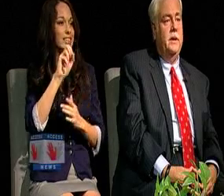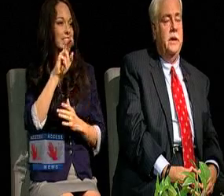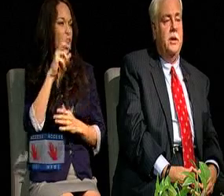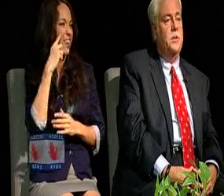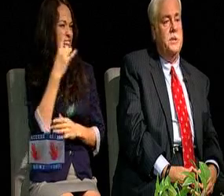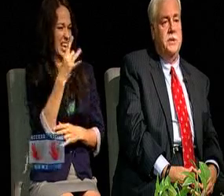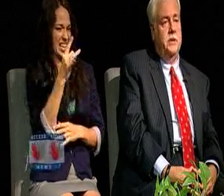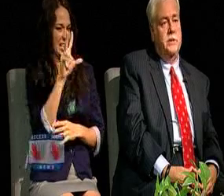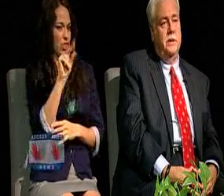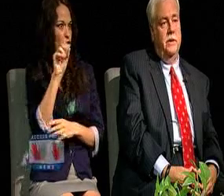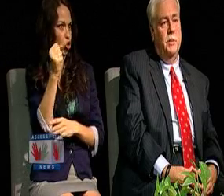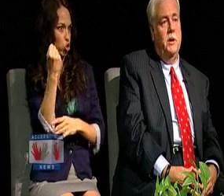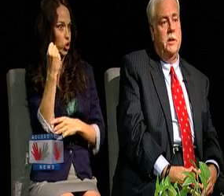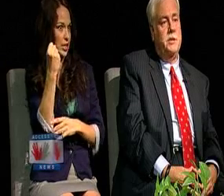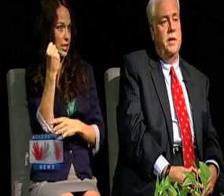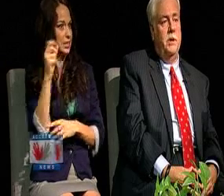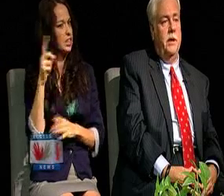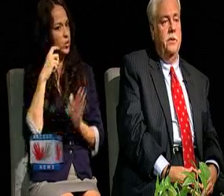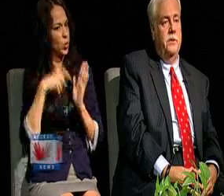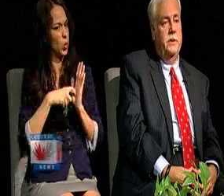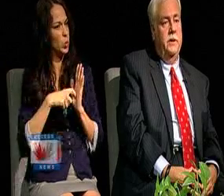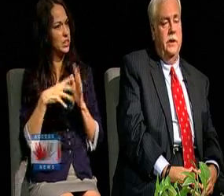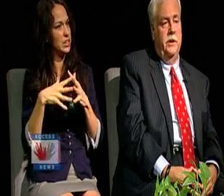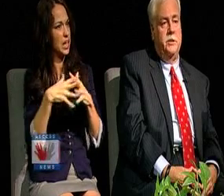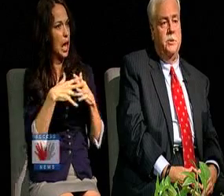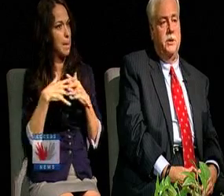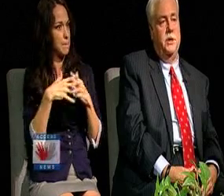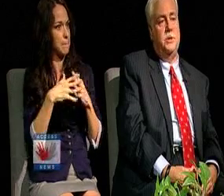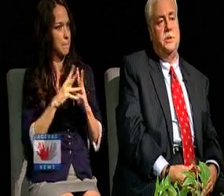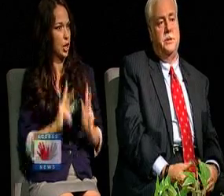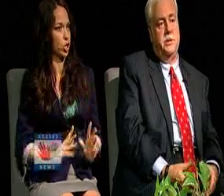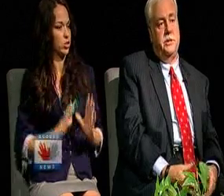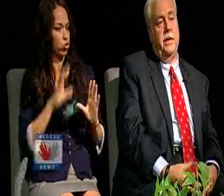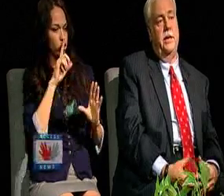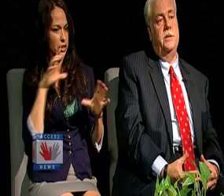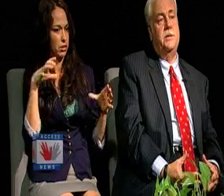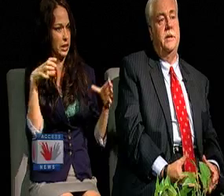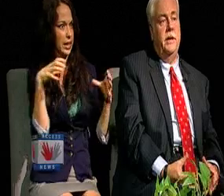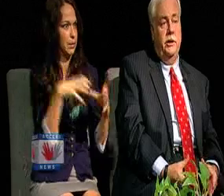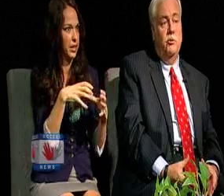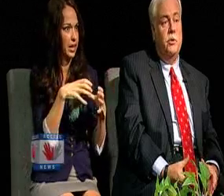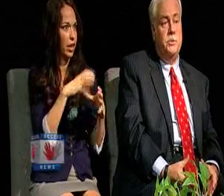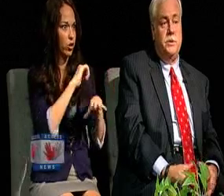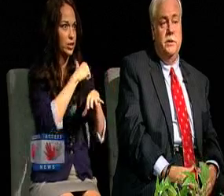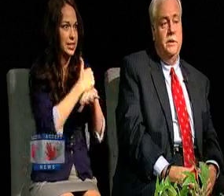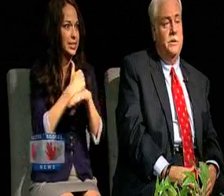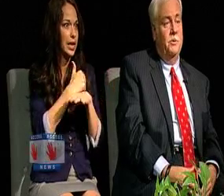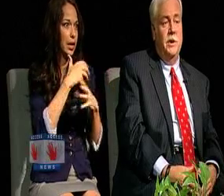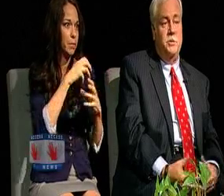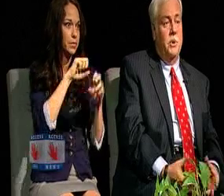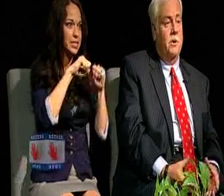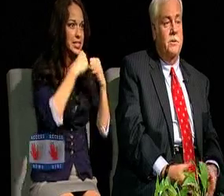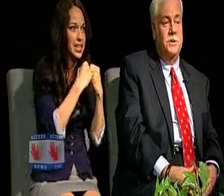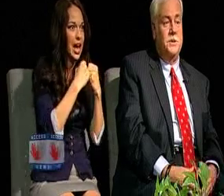and noticed that Americans came together in associations or societies and in groups to raise barns,